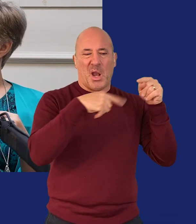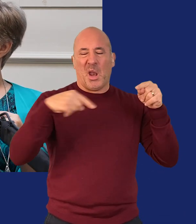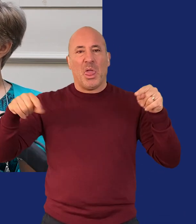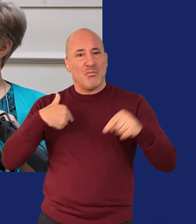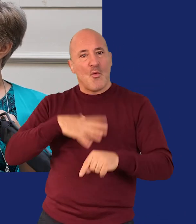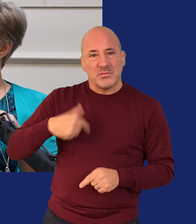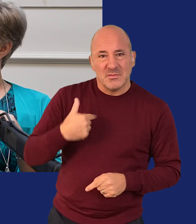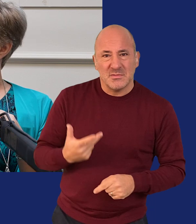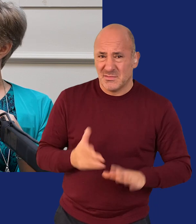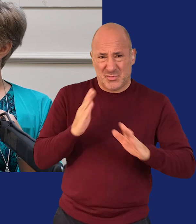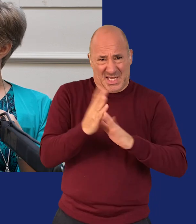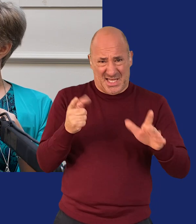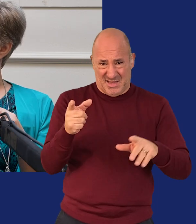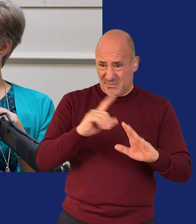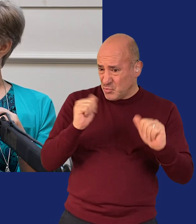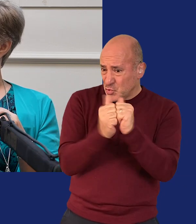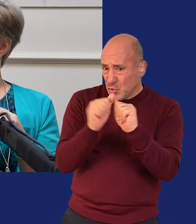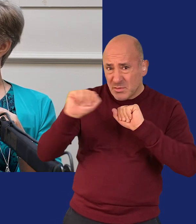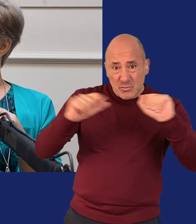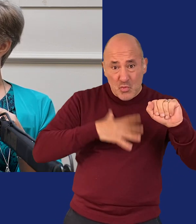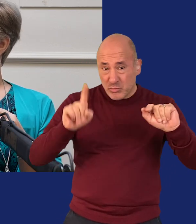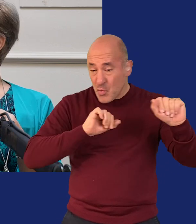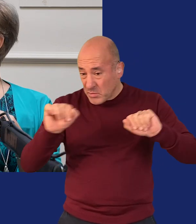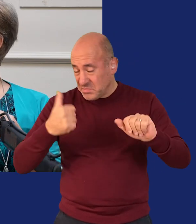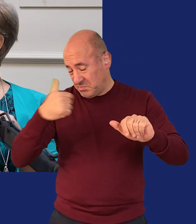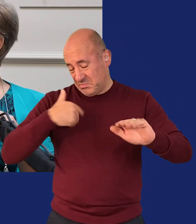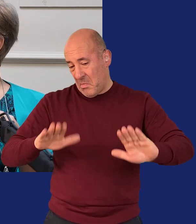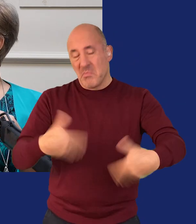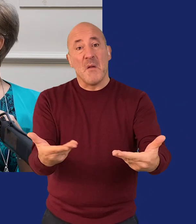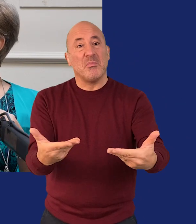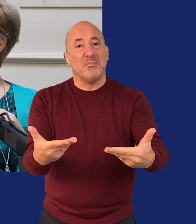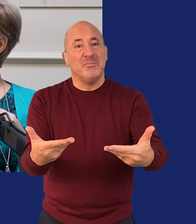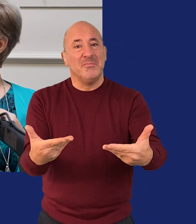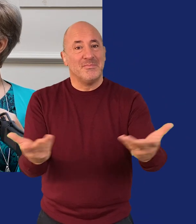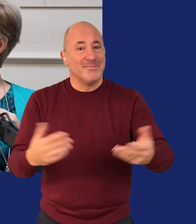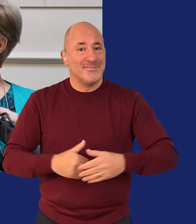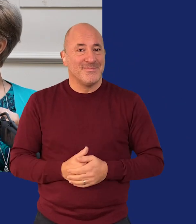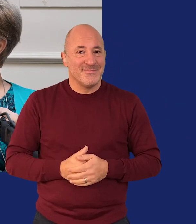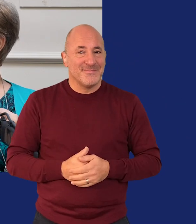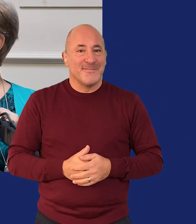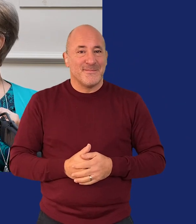So it's very much around people telling us what is the best way they can work and we will accommodate that.